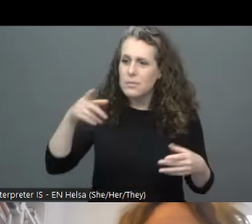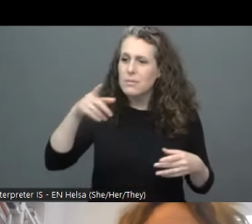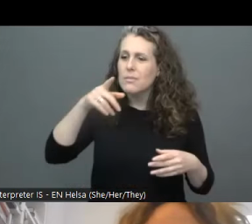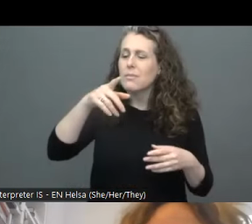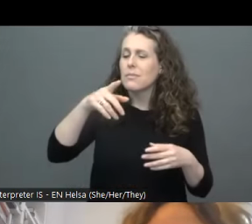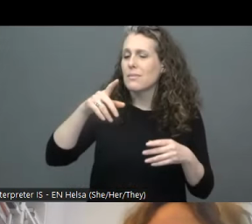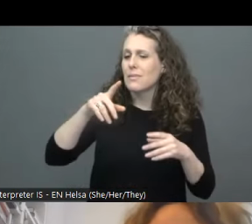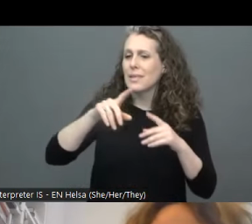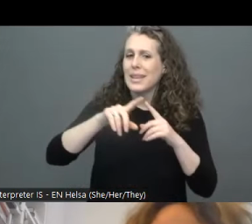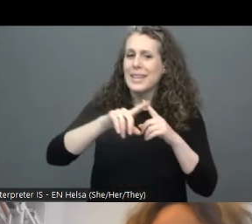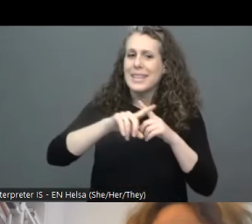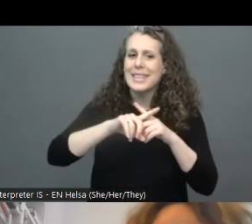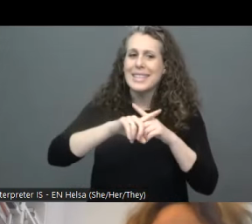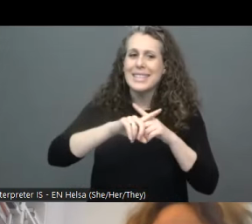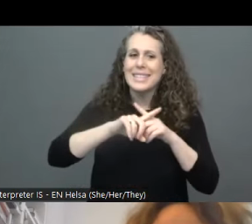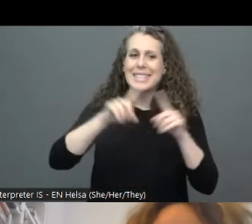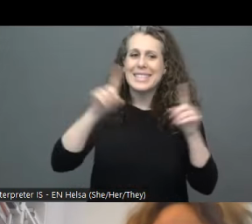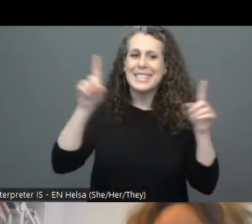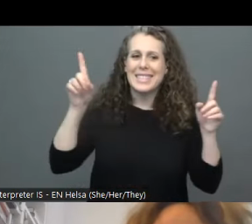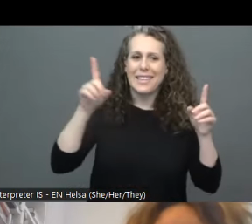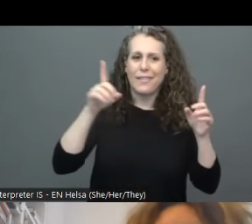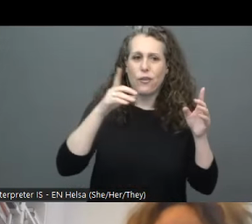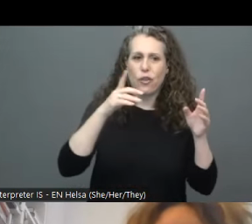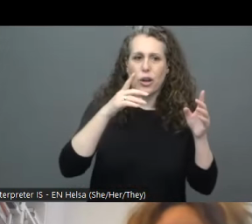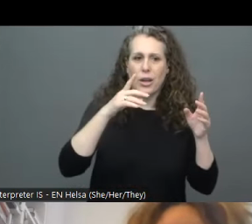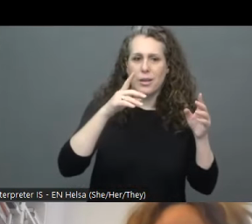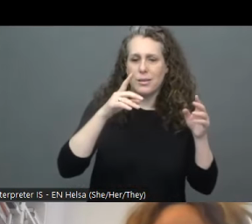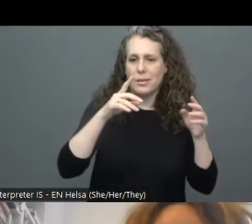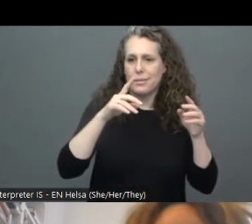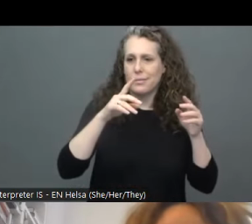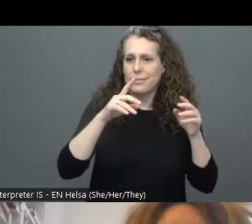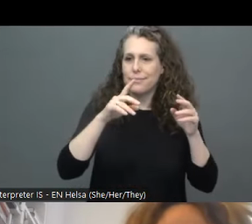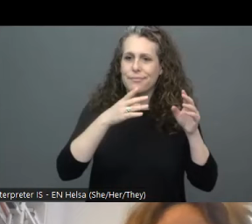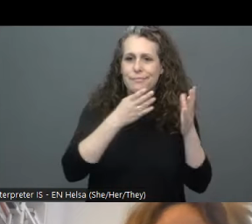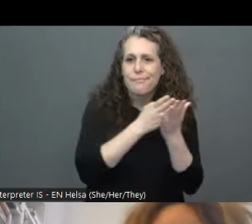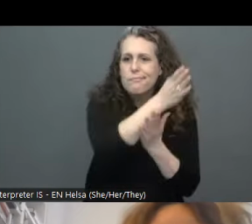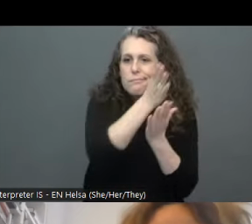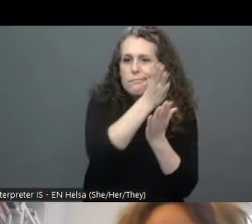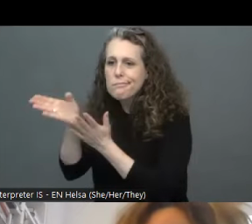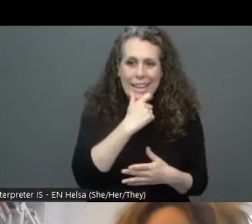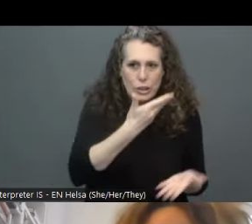at least within the English speaking submissions, we have a front runner.